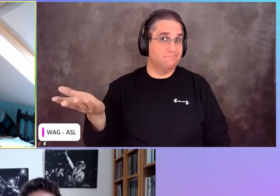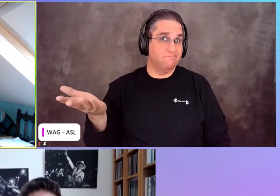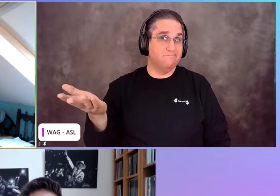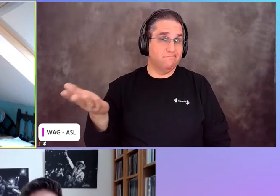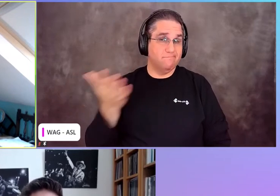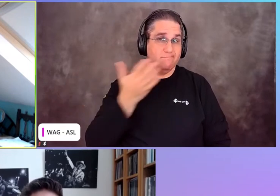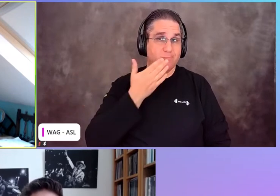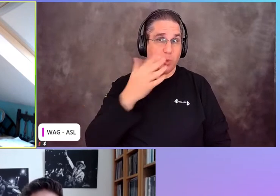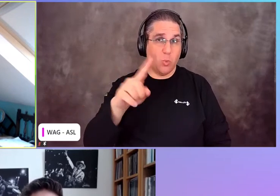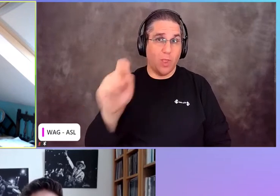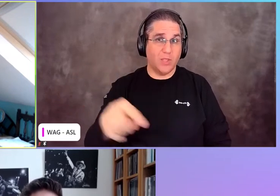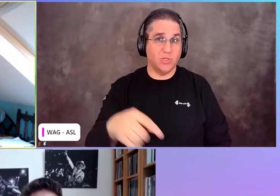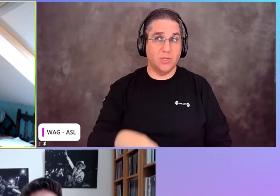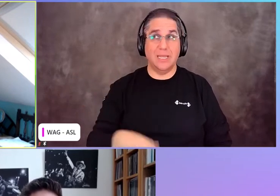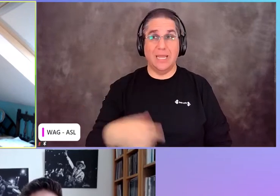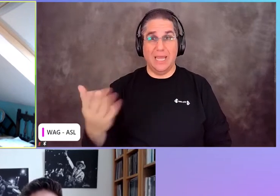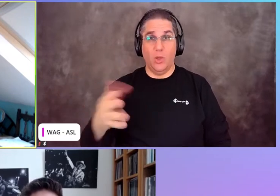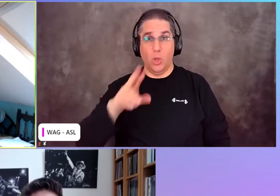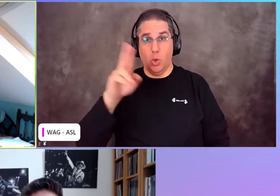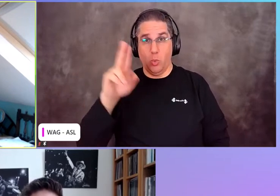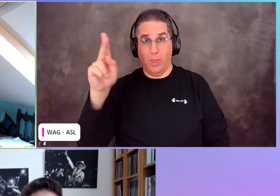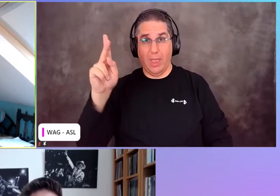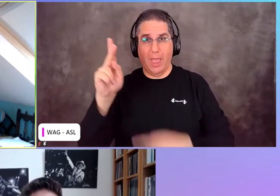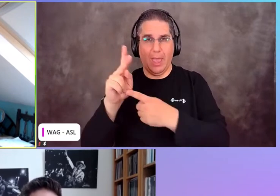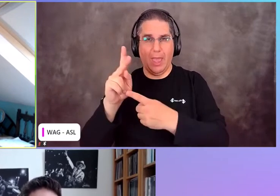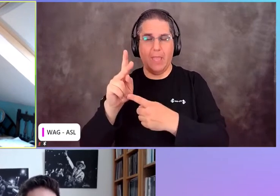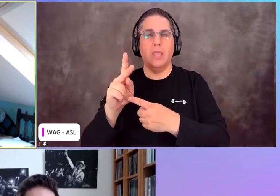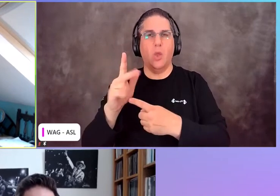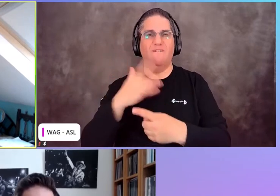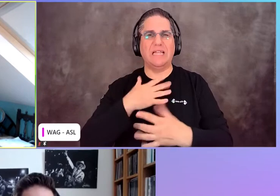here, first is organizations I need to explain why they're using PDFS